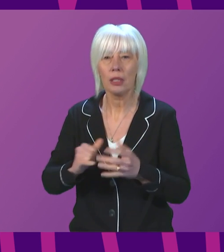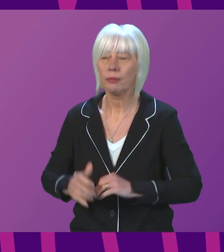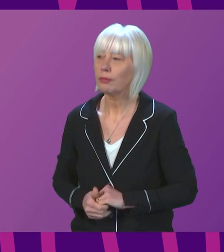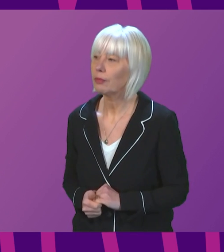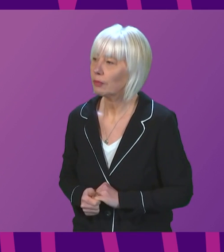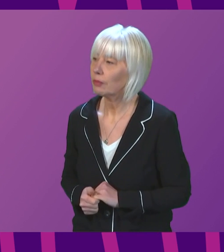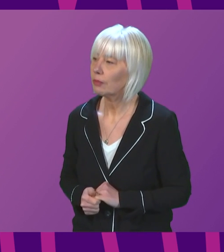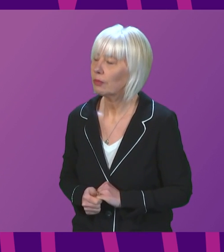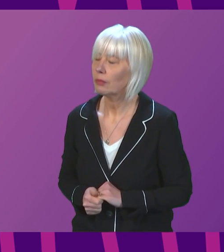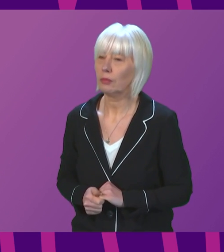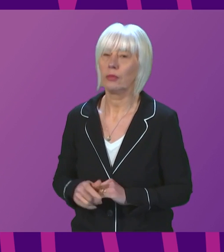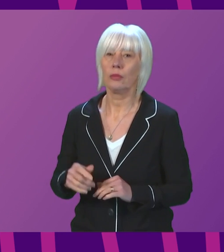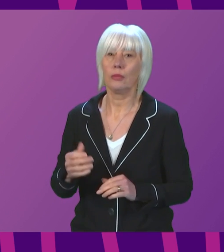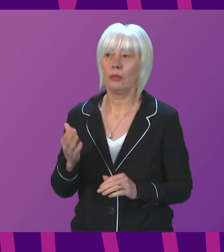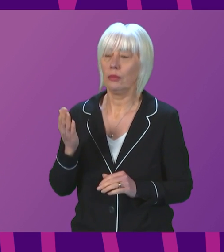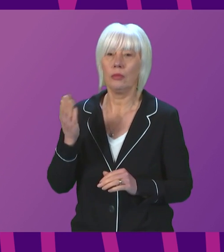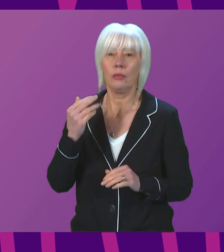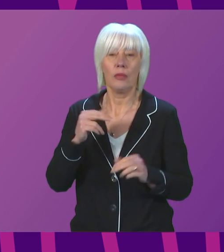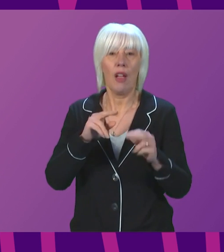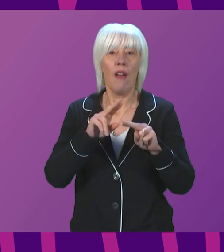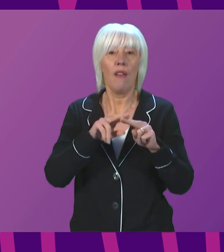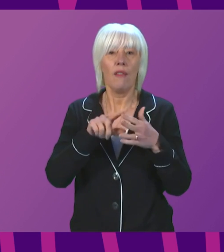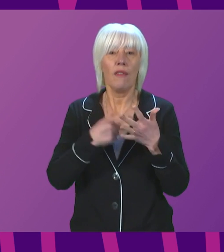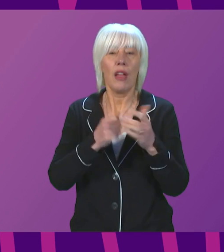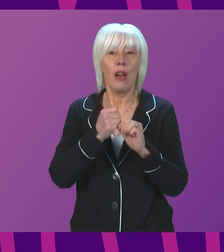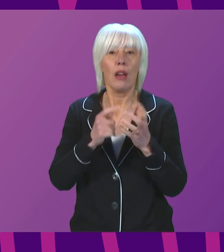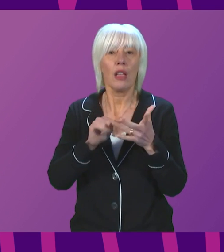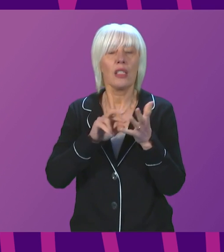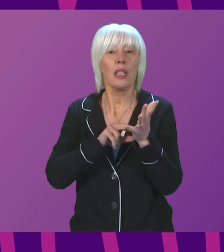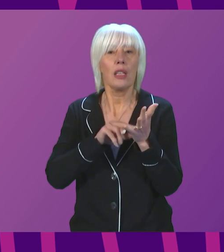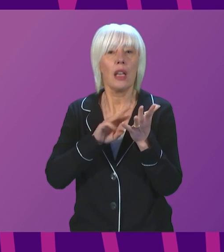The latest bombshell from Ferguson Marine Engineering Ltd is that cables on one of the